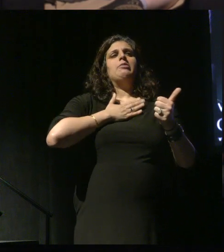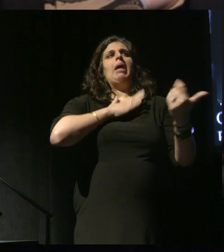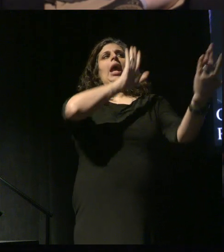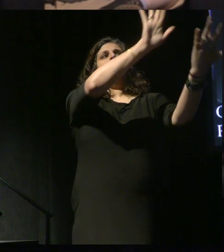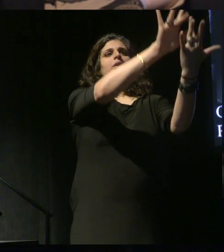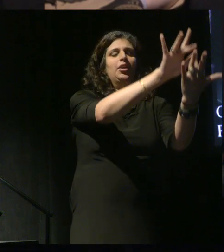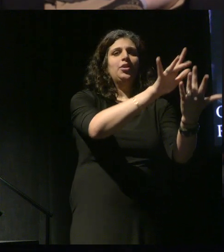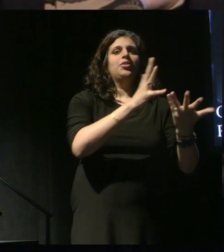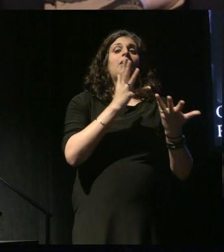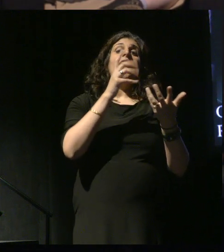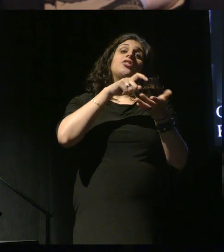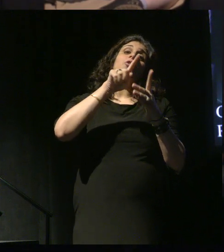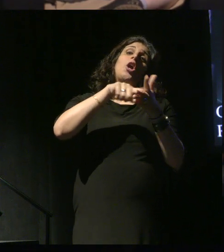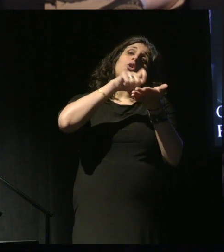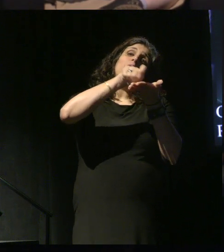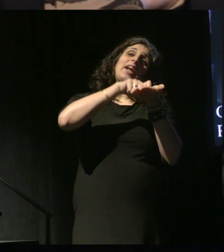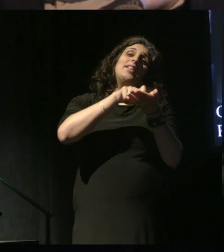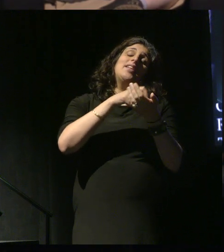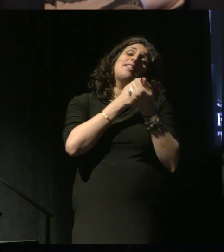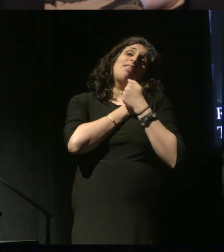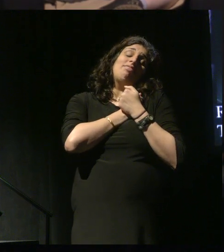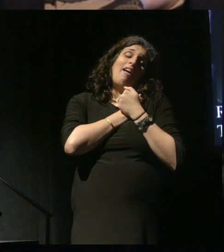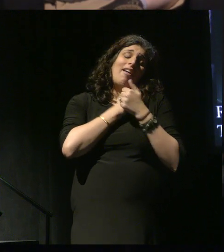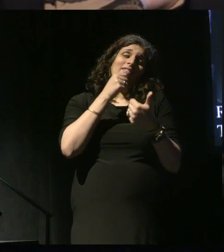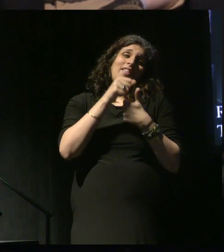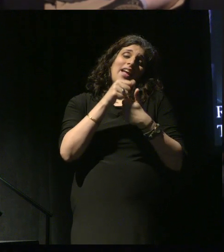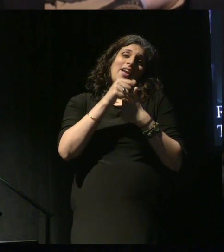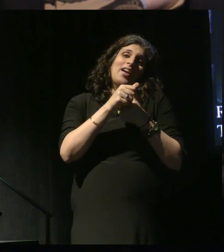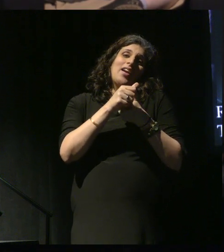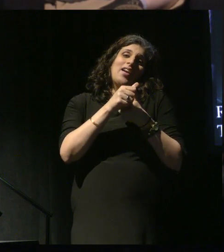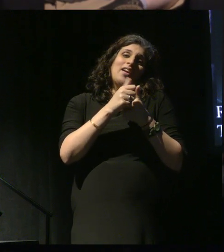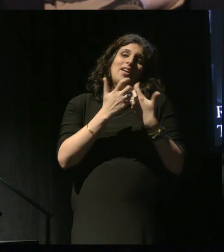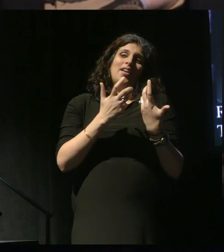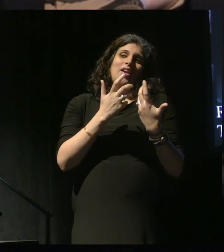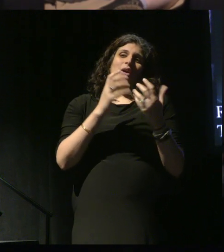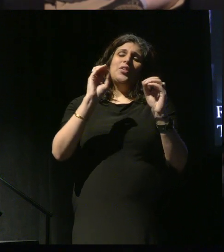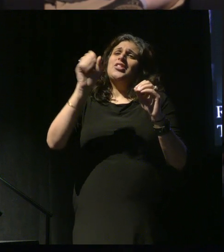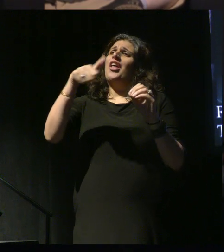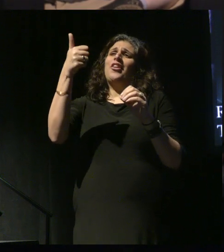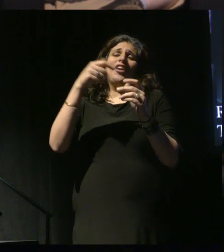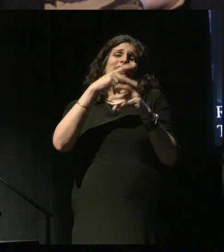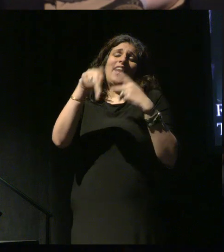and I wanted them to be love letters, because in some ways I don't think that there is any other kind of letter worth writing.